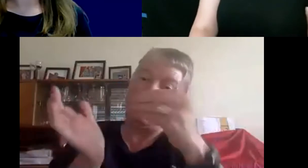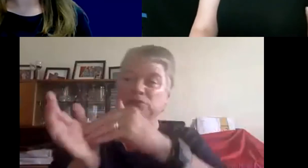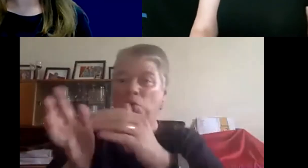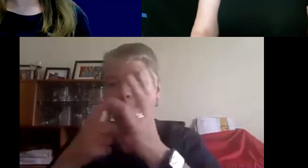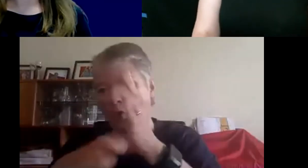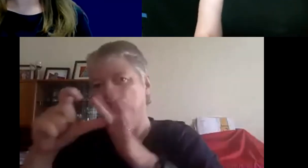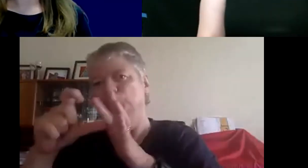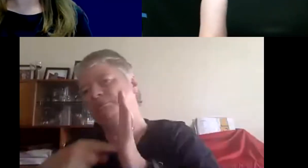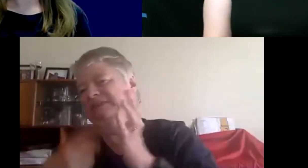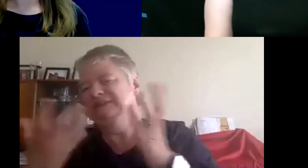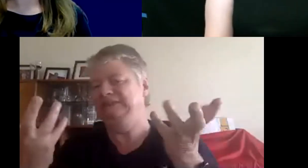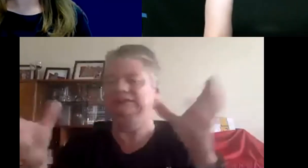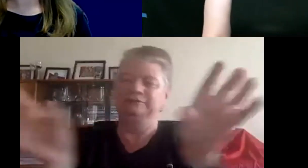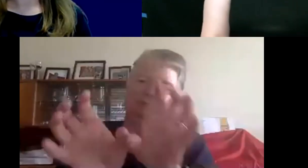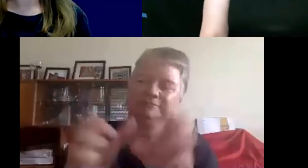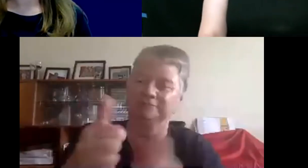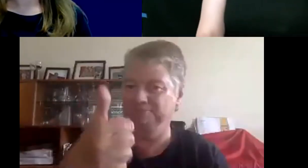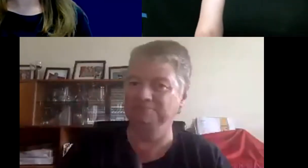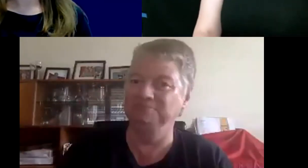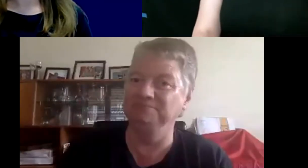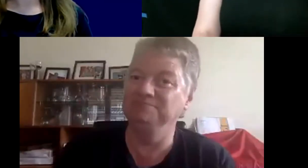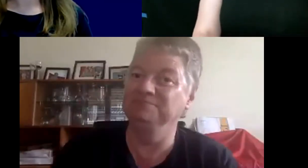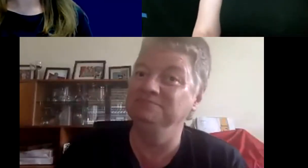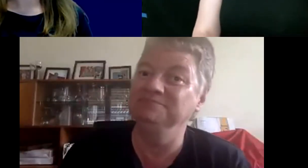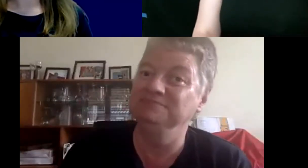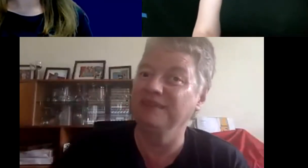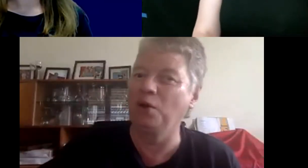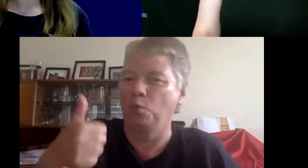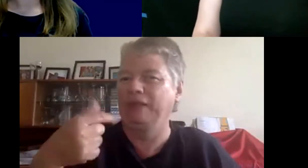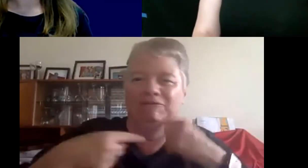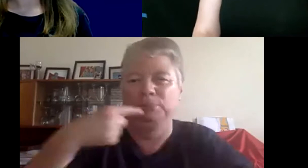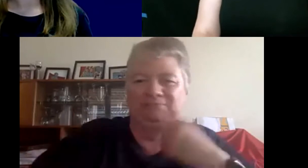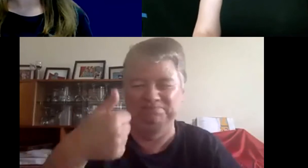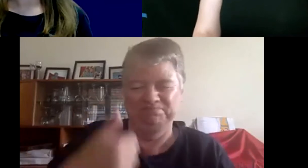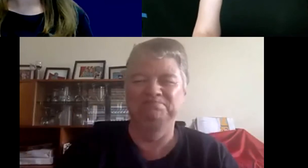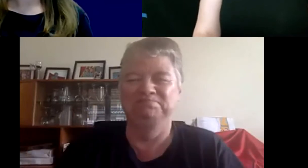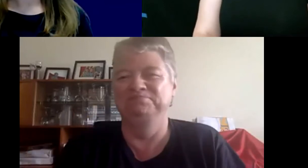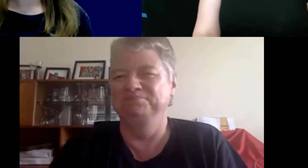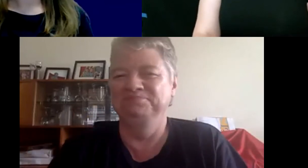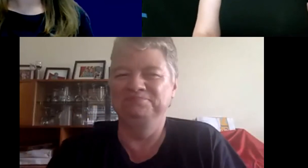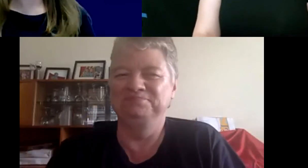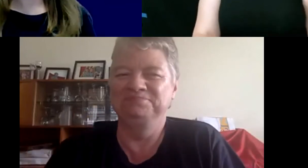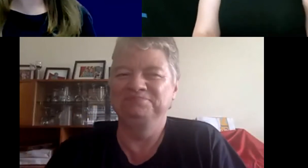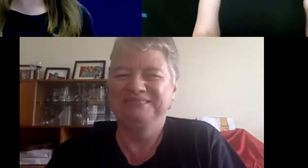as well of that information. Possibly things we can add to it as well would be great. Yeah, I'd